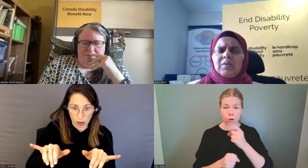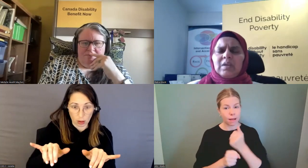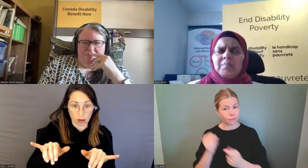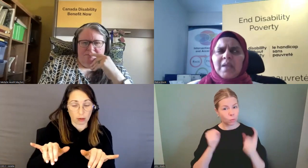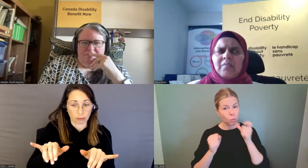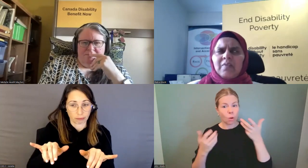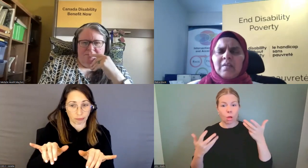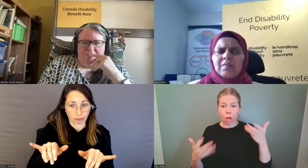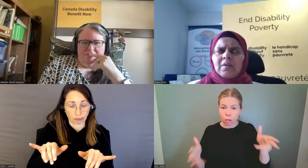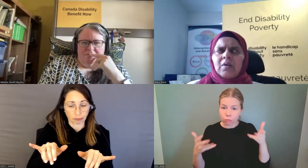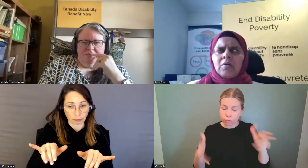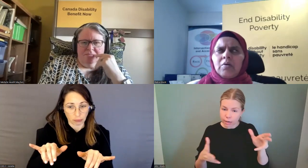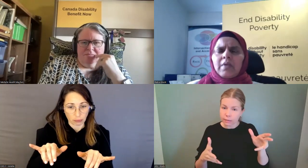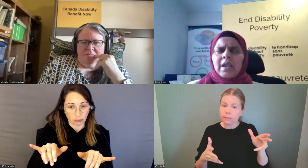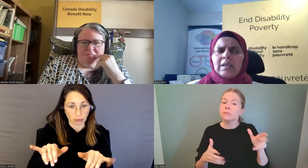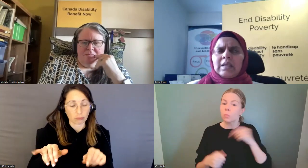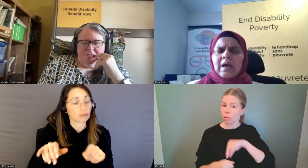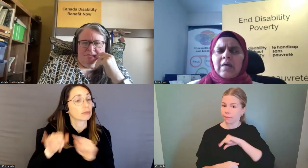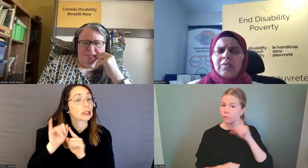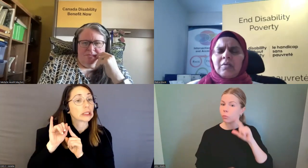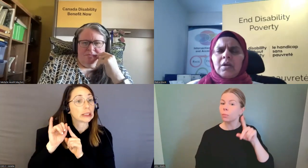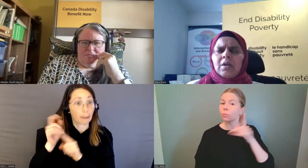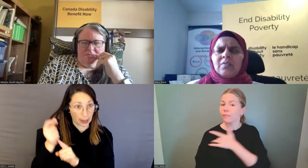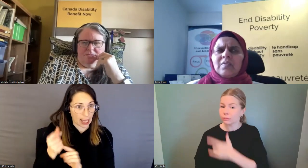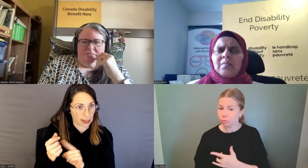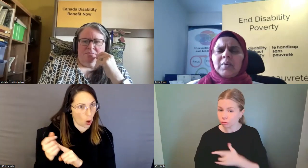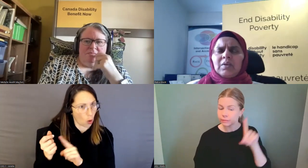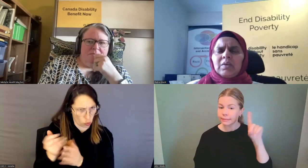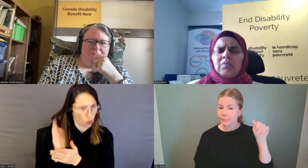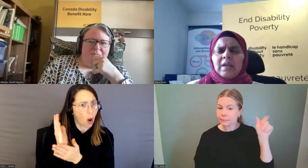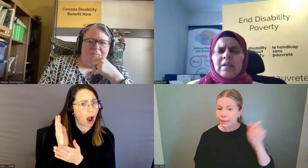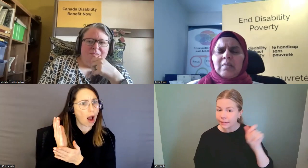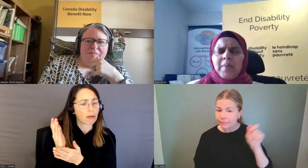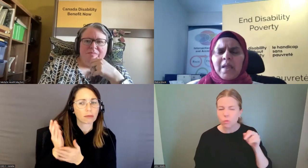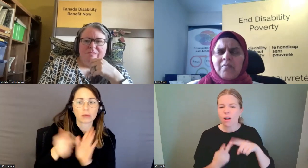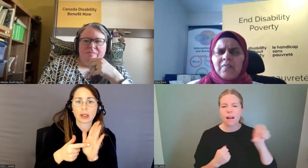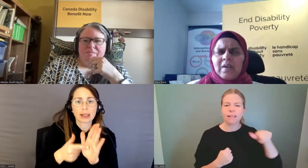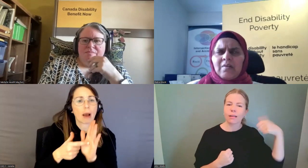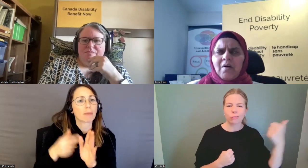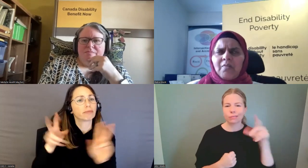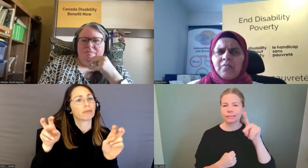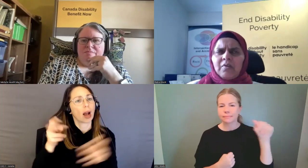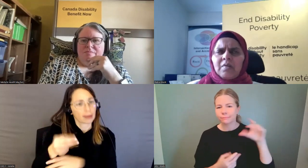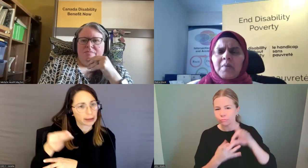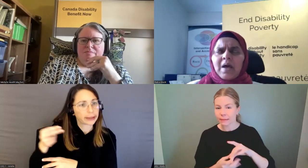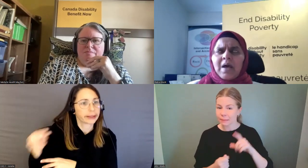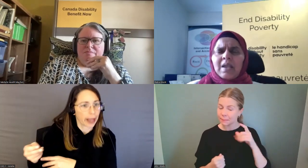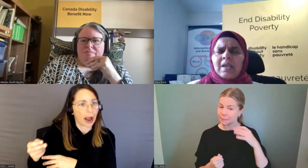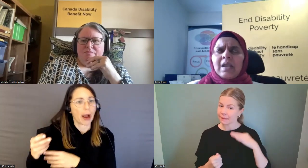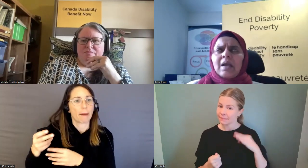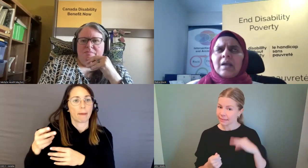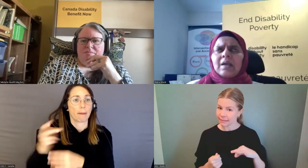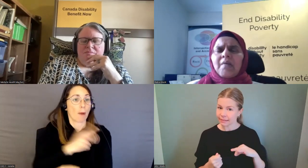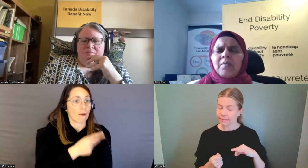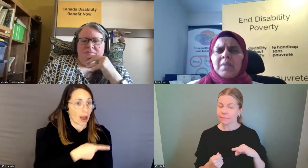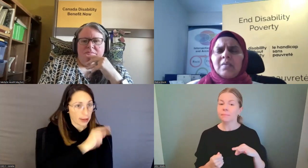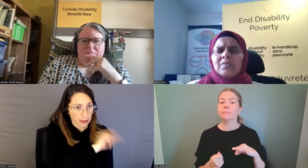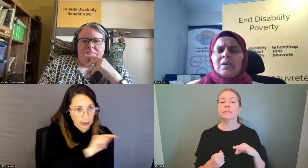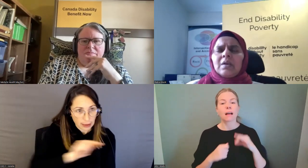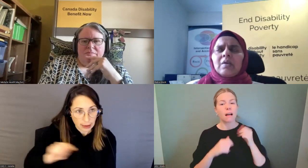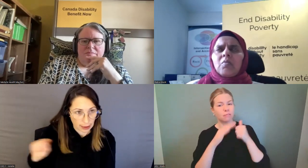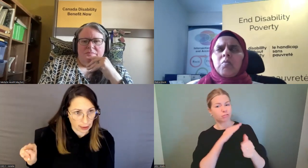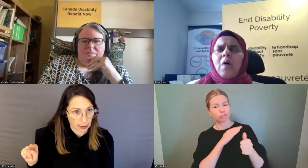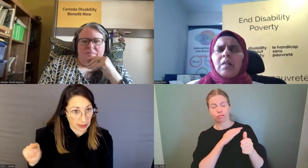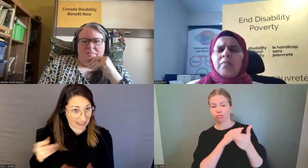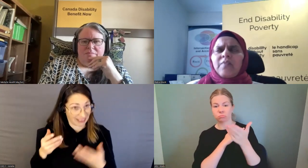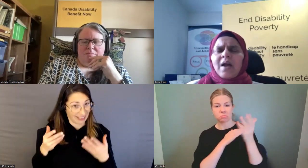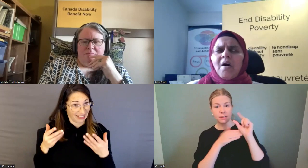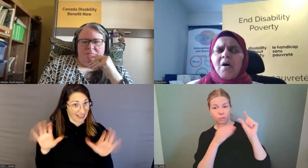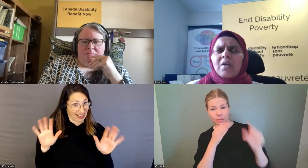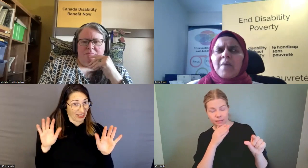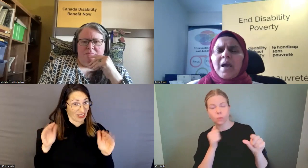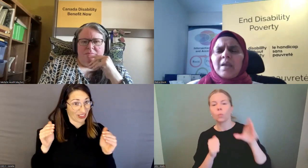BENEFITS OR ANY OTHER DISABILITY-RELATED BENEFIT OFFERED BY GOVERNMENT QUALIFY AUTOMATICALLY